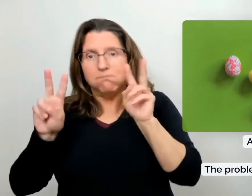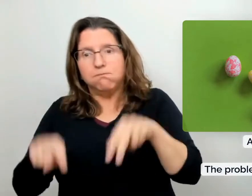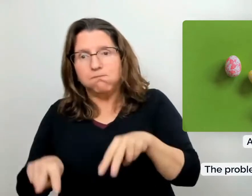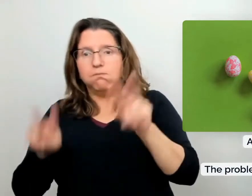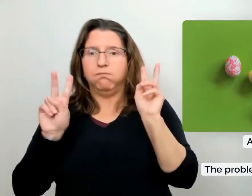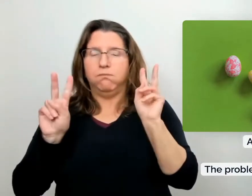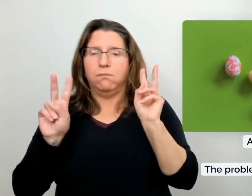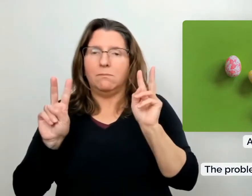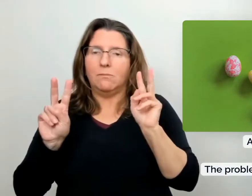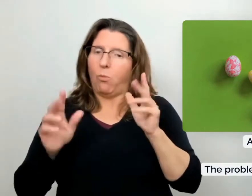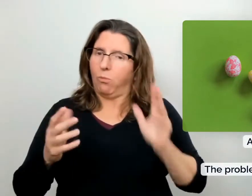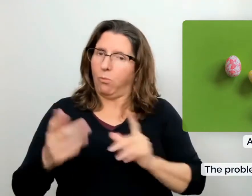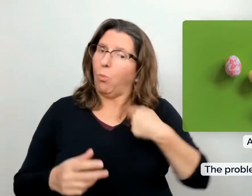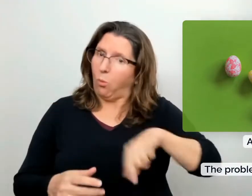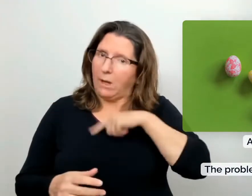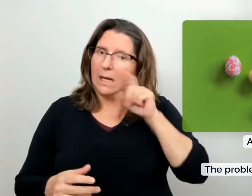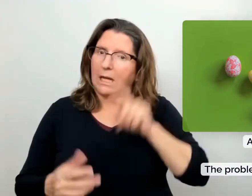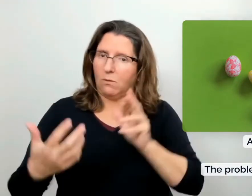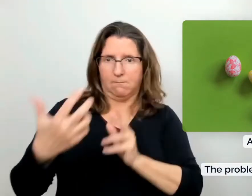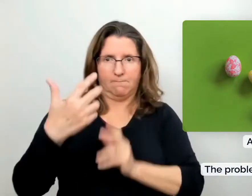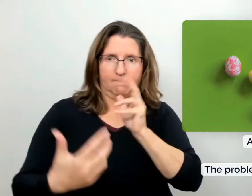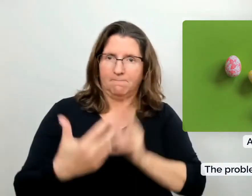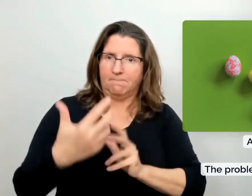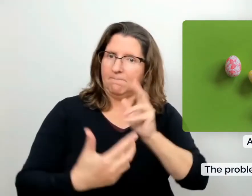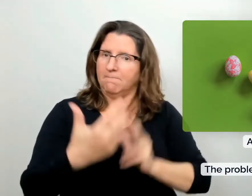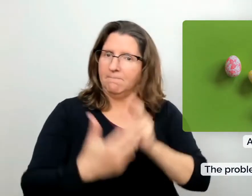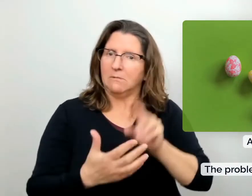The shift has moved toward meeting the individual's needs.